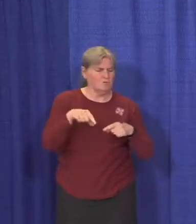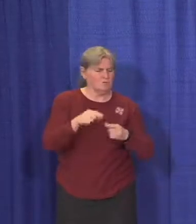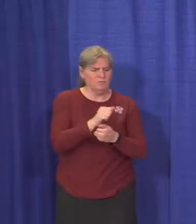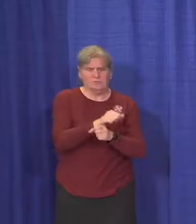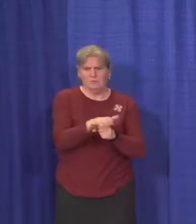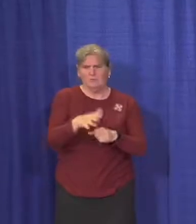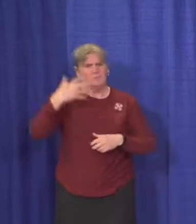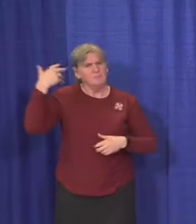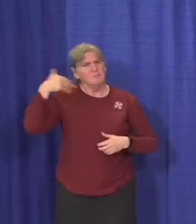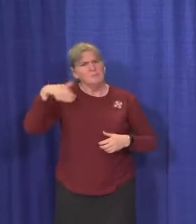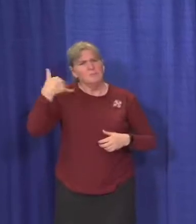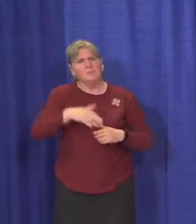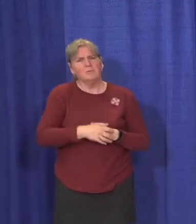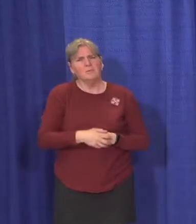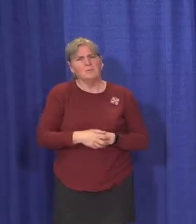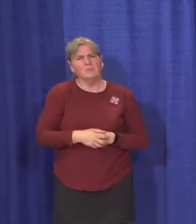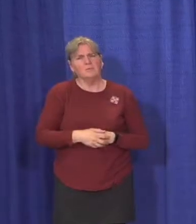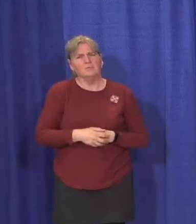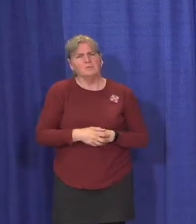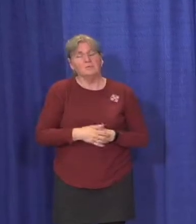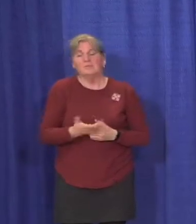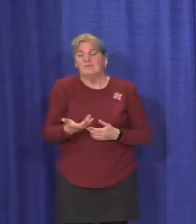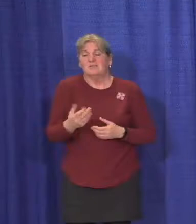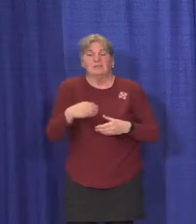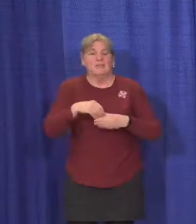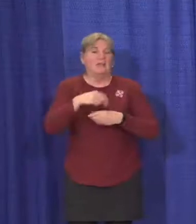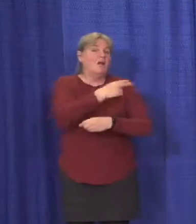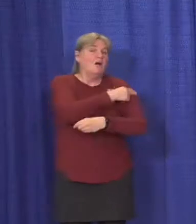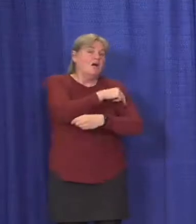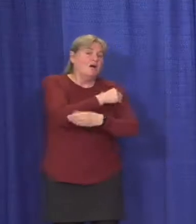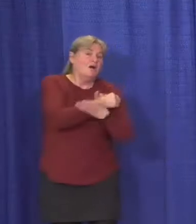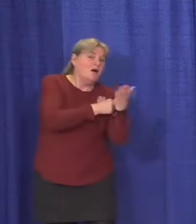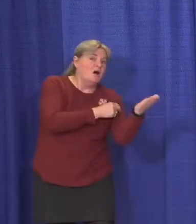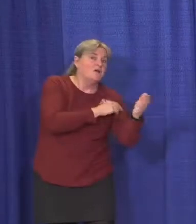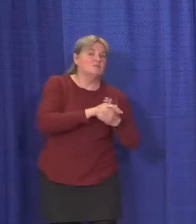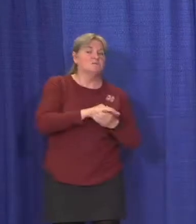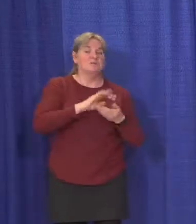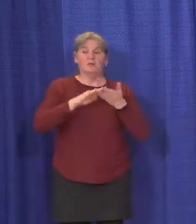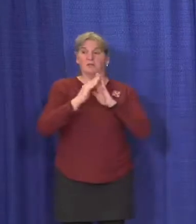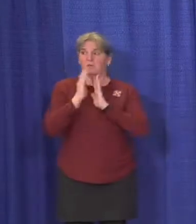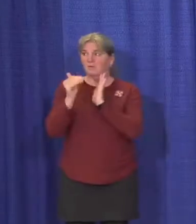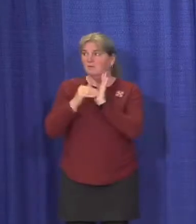challenges of this pandemic. Whether in frontline hospital